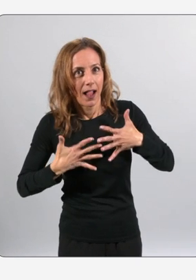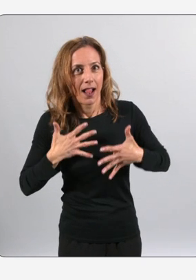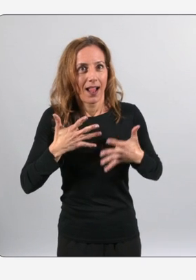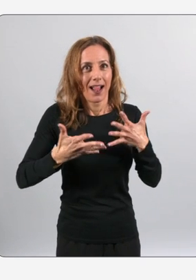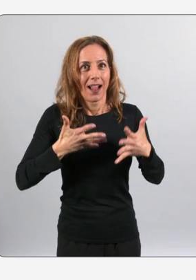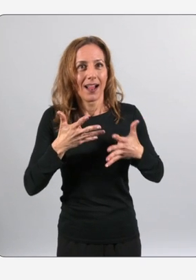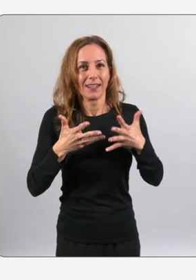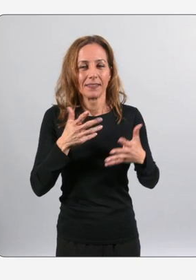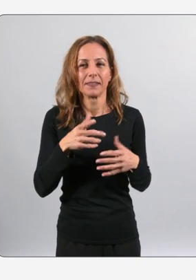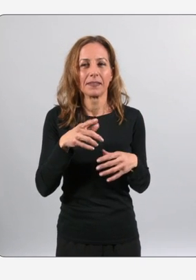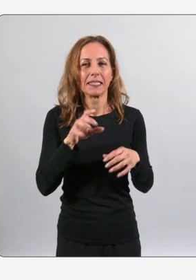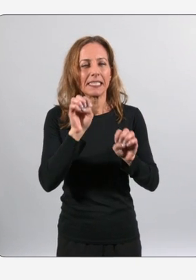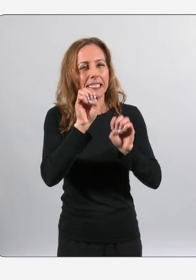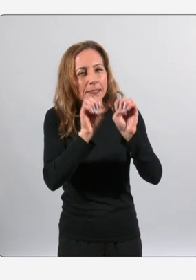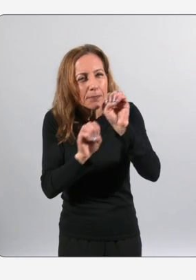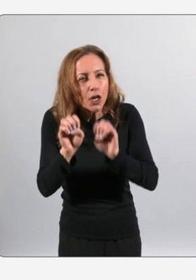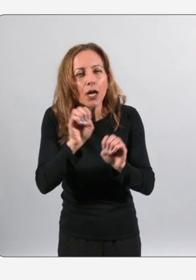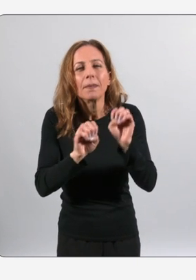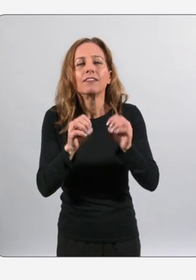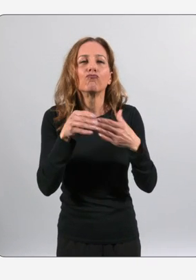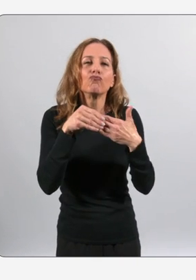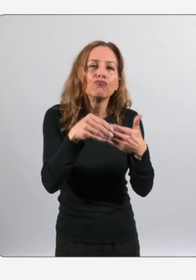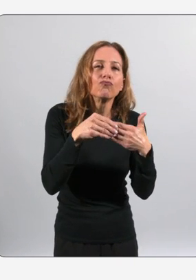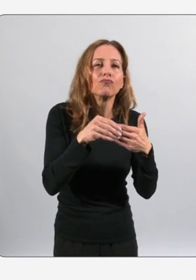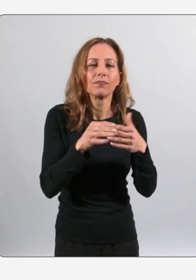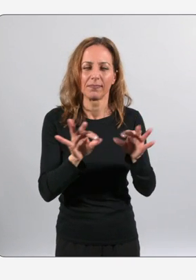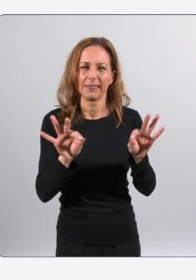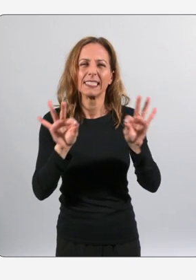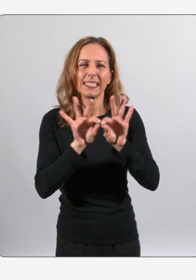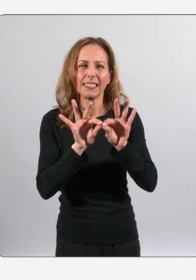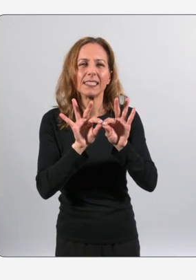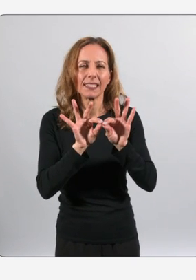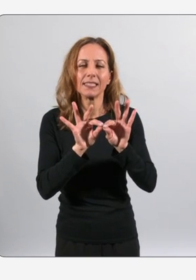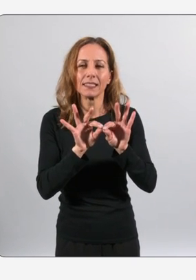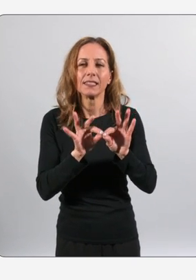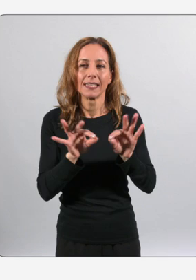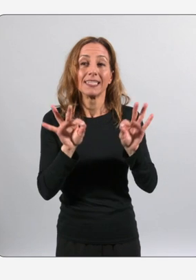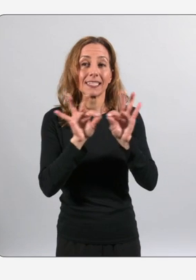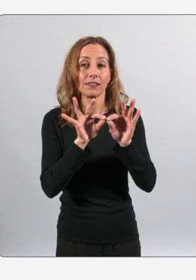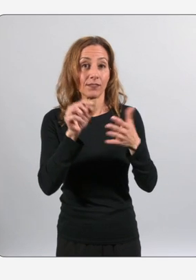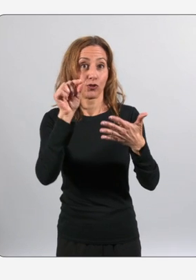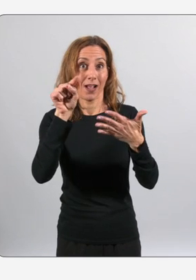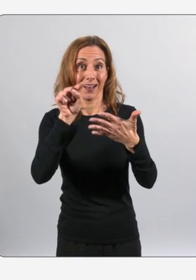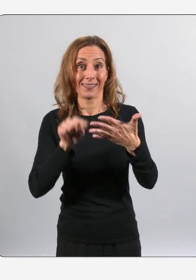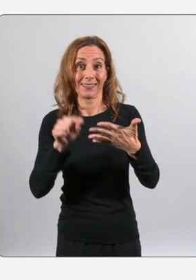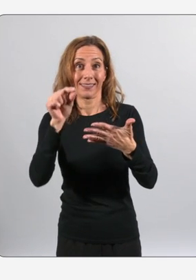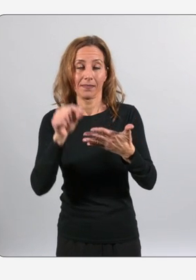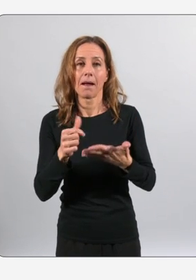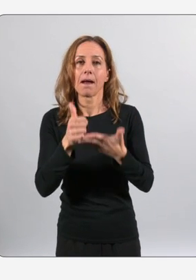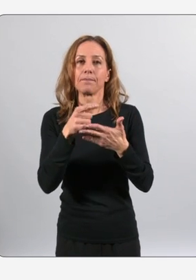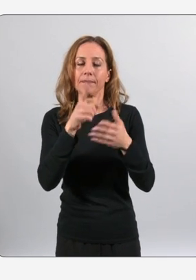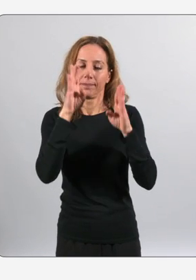going to be key and I think the essentials list can be one of those tools that are going to keep us focused along the way. >>VIDHYA SRINIVASAN: That's great to hear.